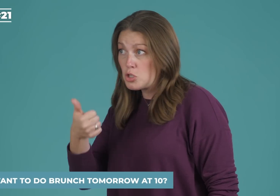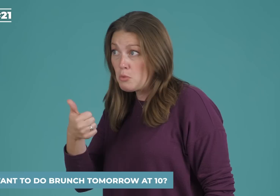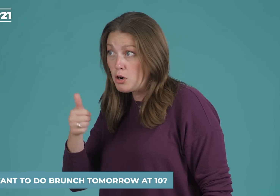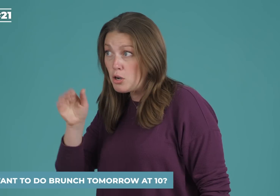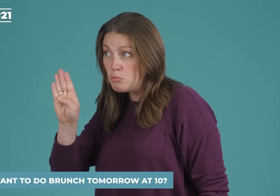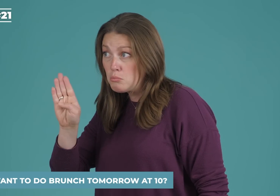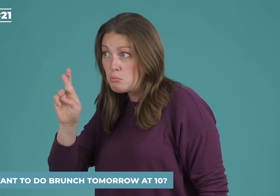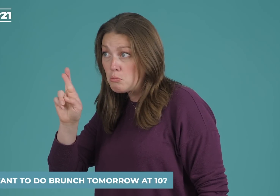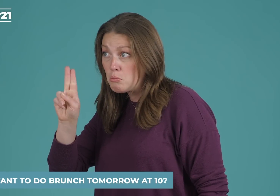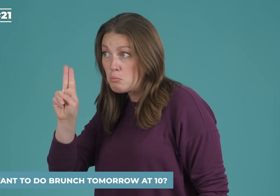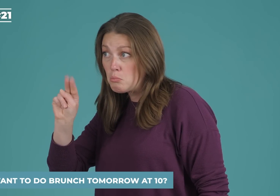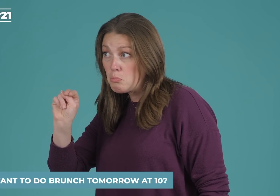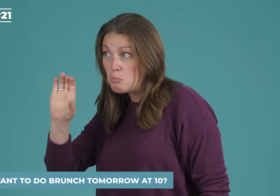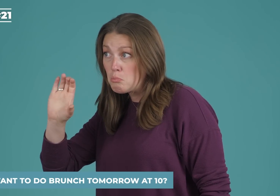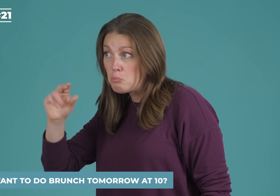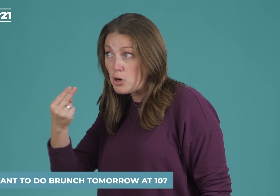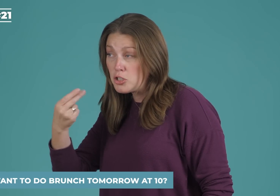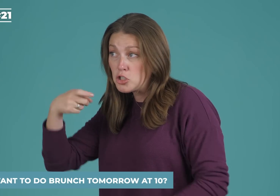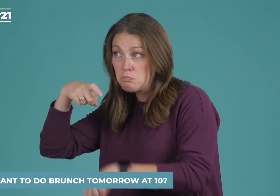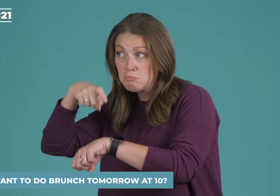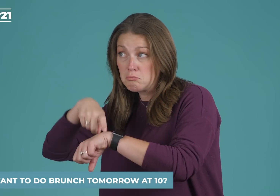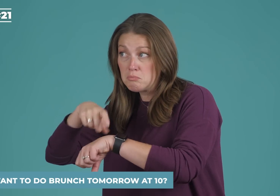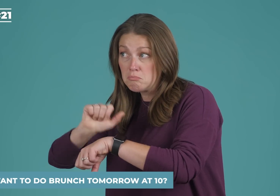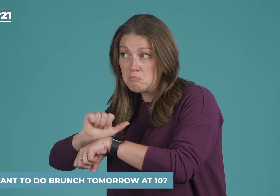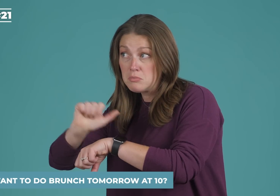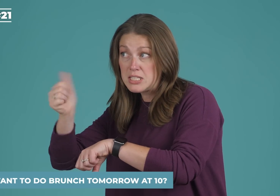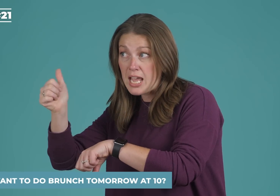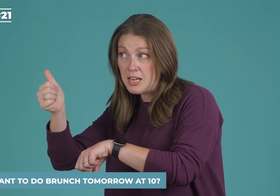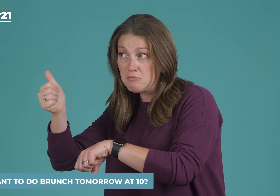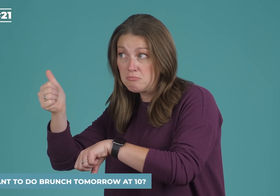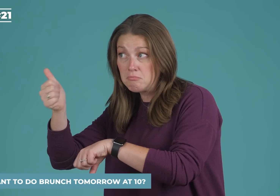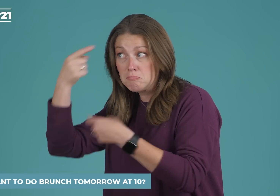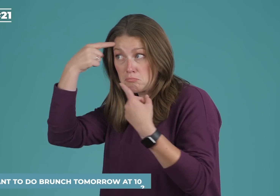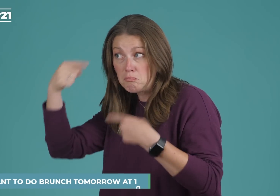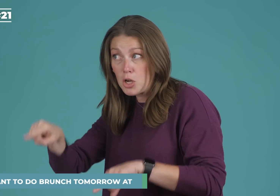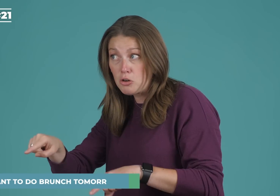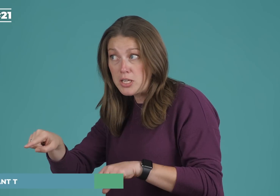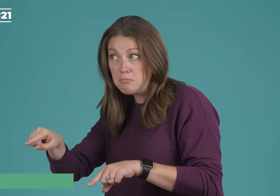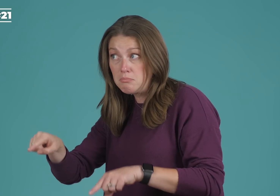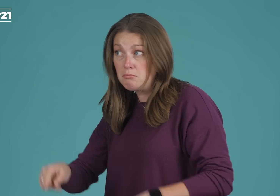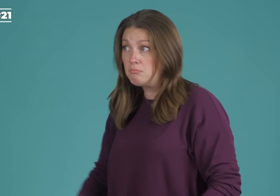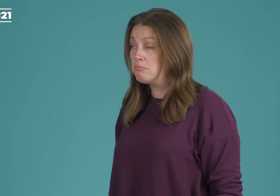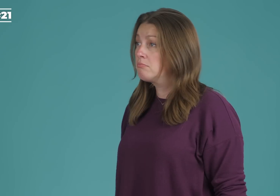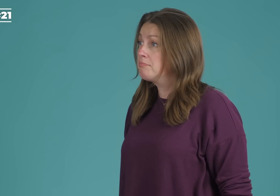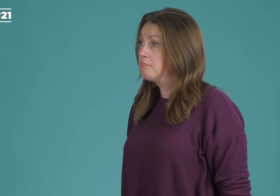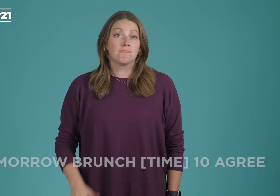Tomorrow Brunch TEN Agree?